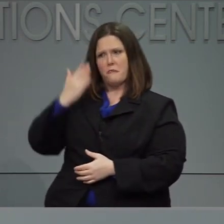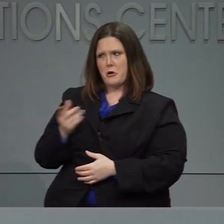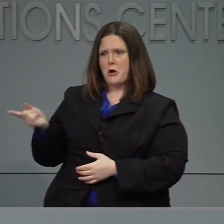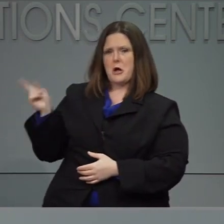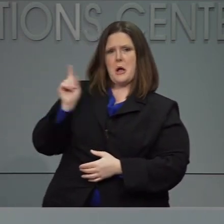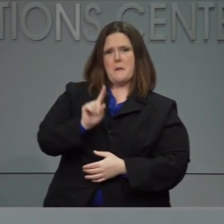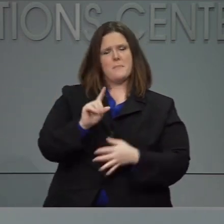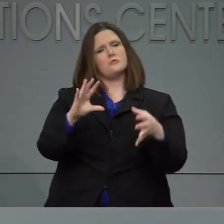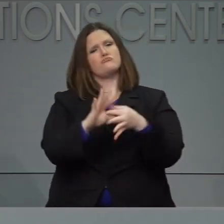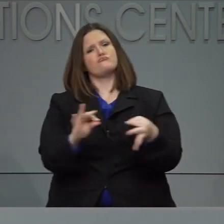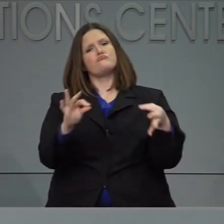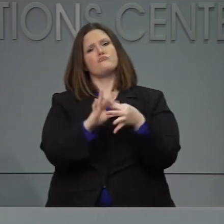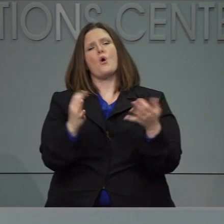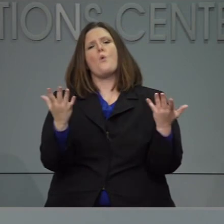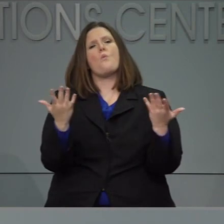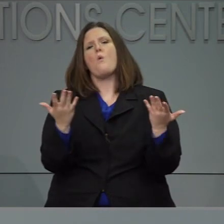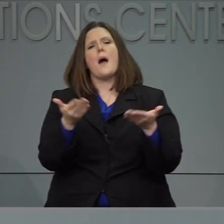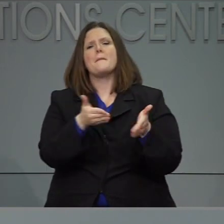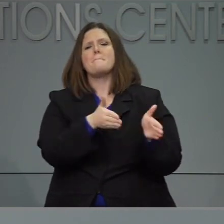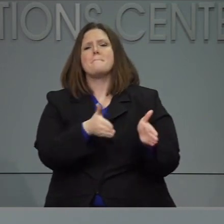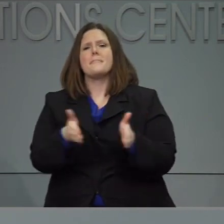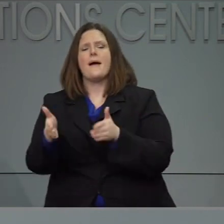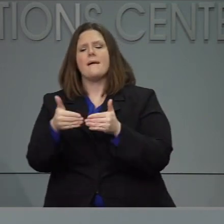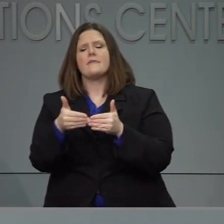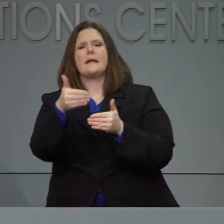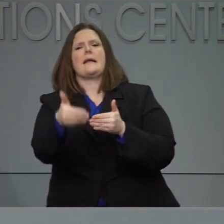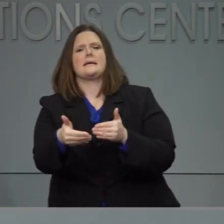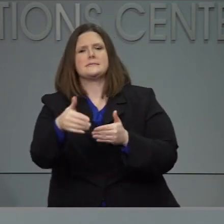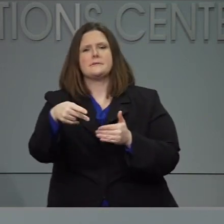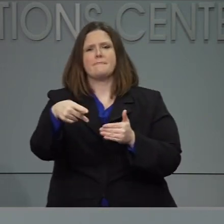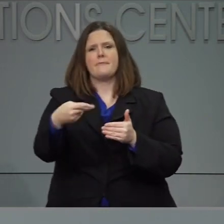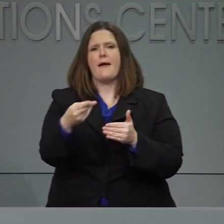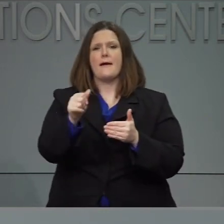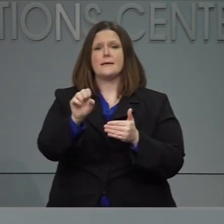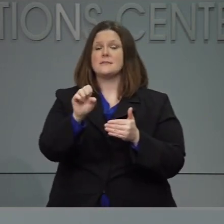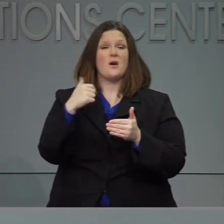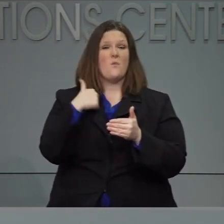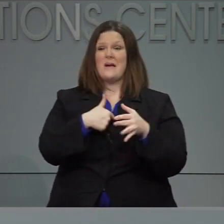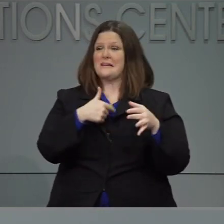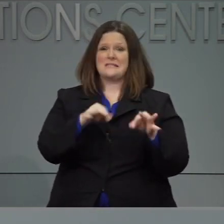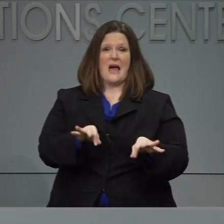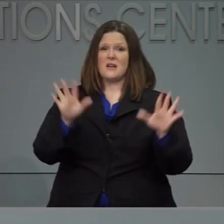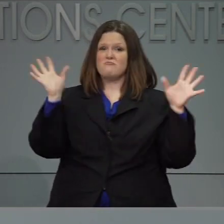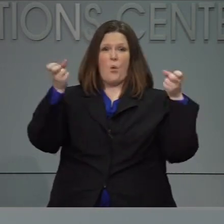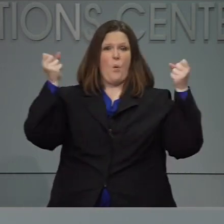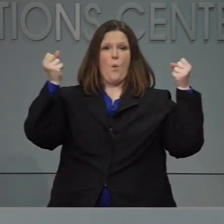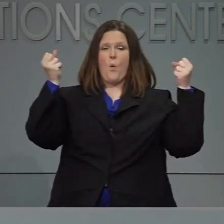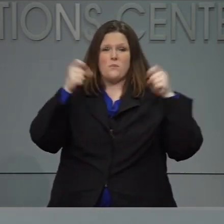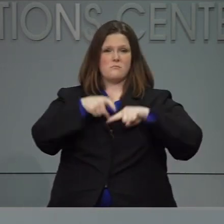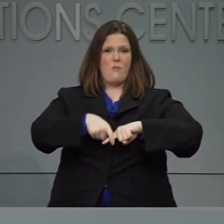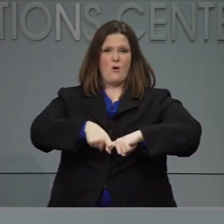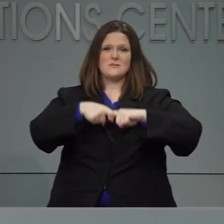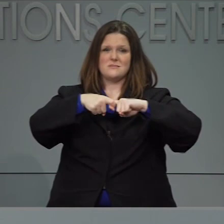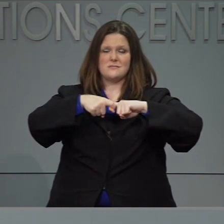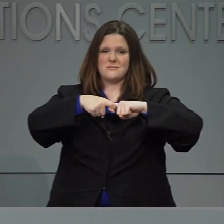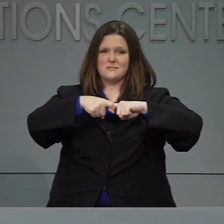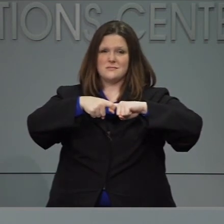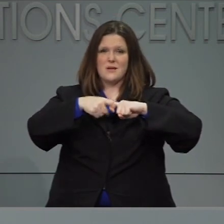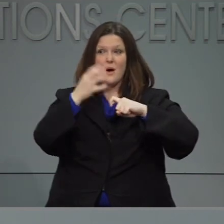NEXT PHASE OF WHAT WE WOULD DO WITH EASING RESTRICTIONS. WE SAID WE NEED TO PAUSE AND WE SAID THAT BECAUSE AS WE KNEW